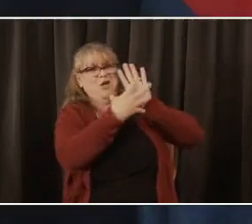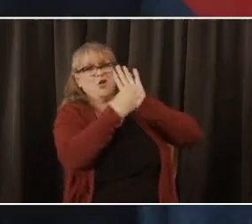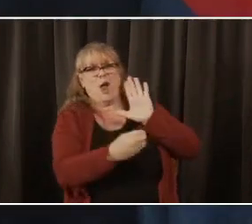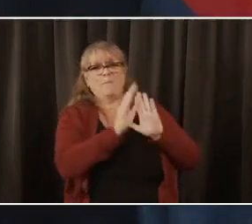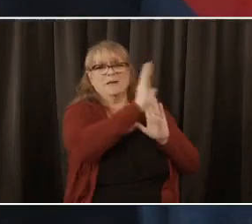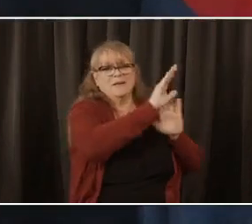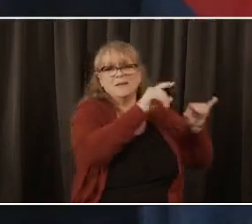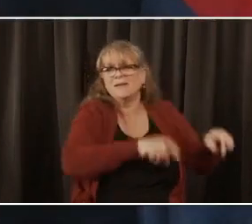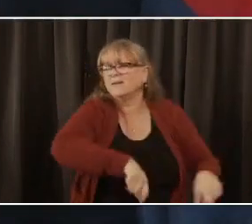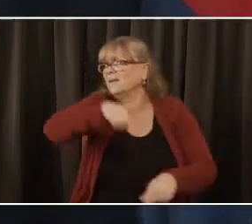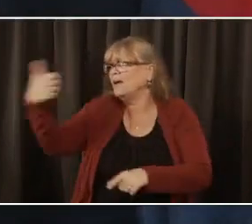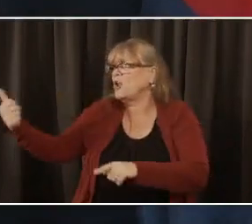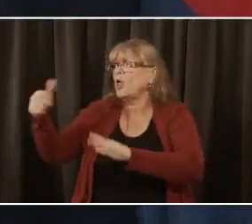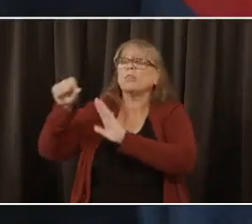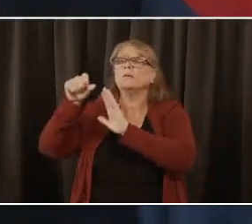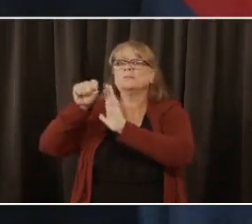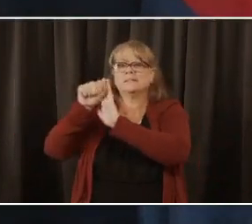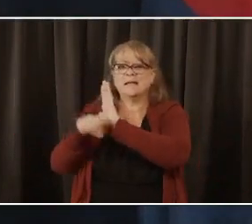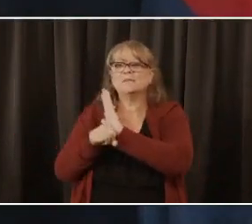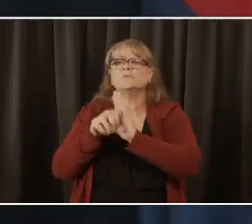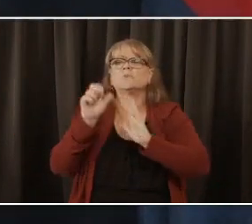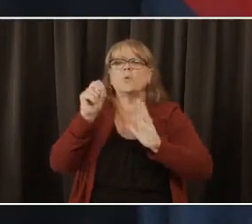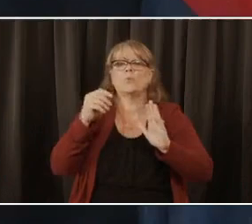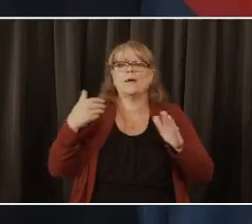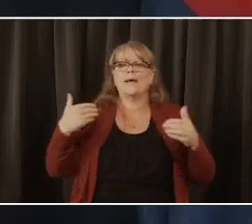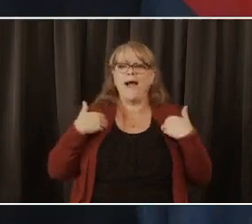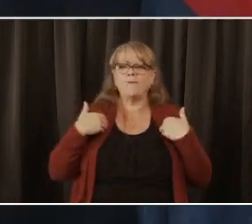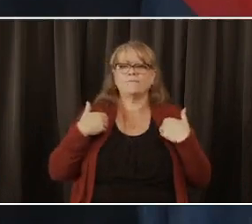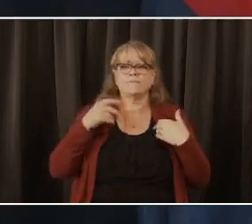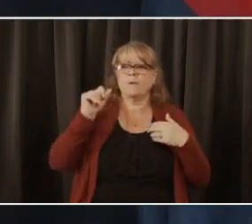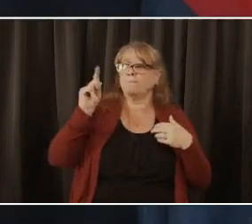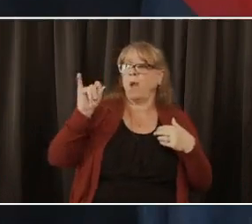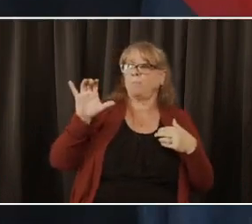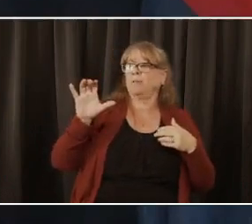so you can make the right decisions to protect your health, and we can make room for economic